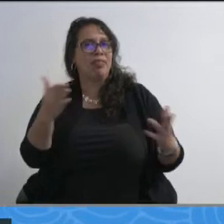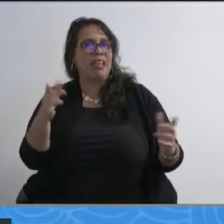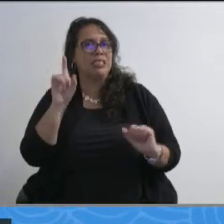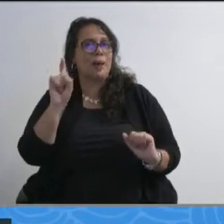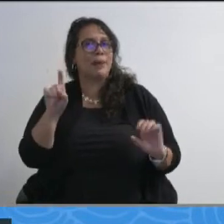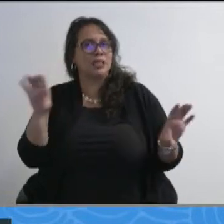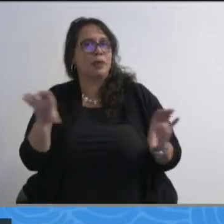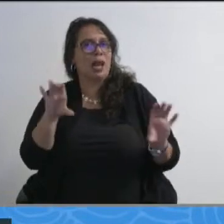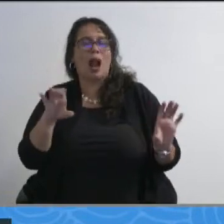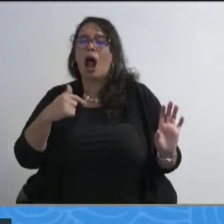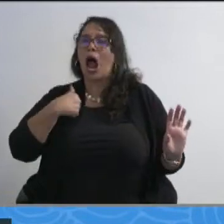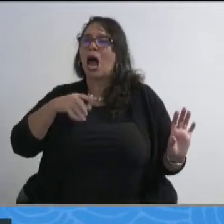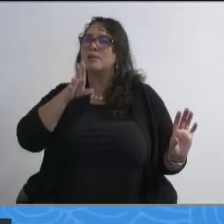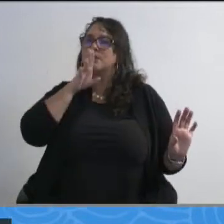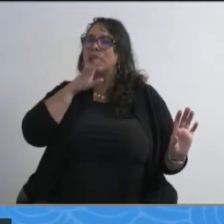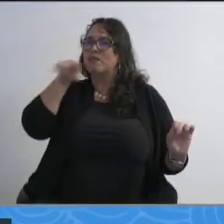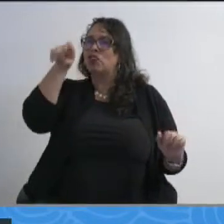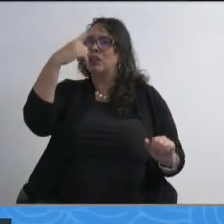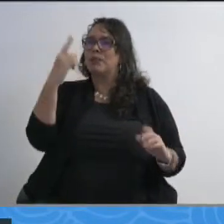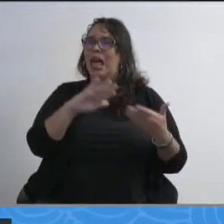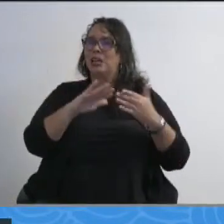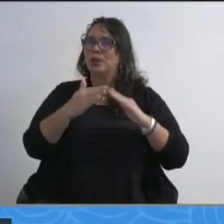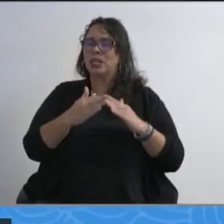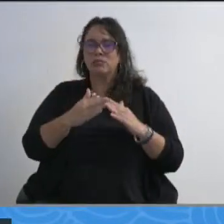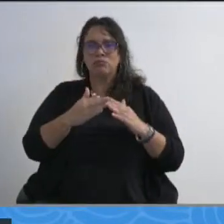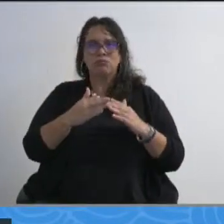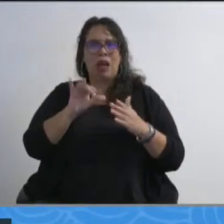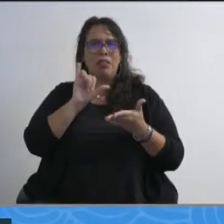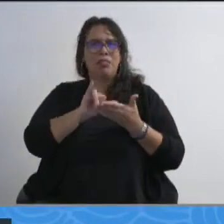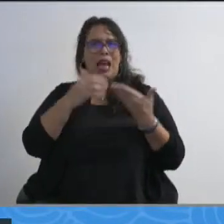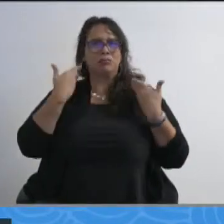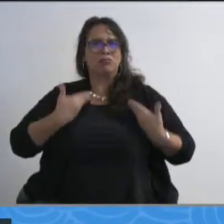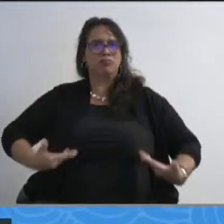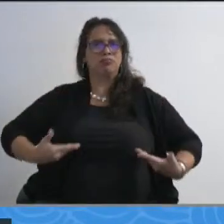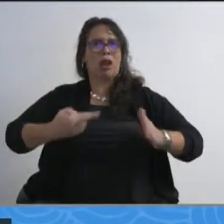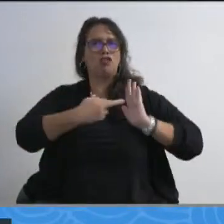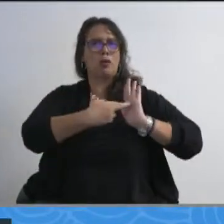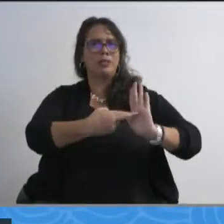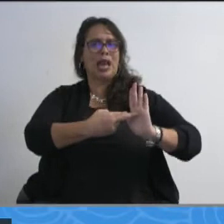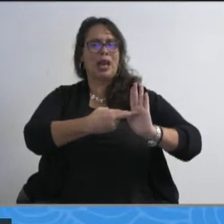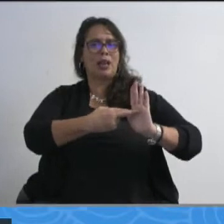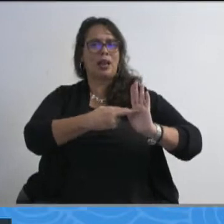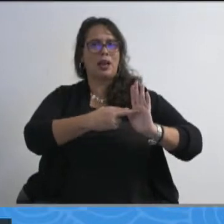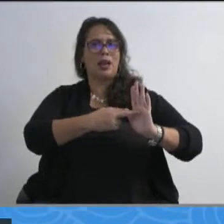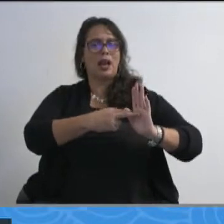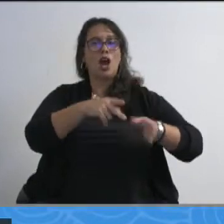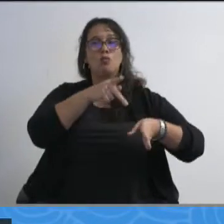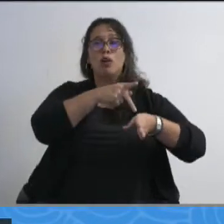And I'm speaking for the black community 'cause that's who I represent professionally and personally. Thank you.